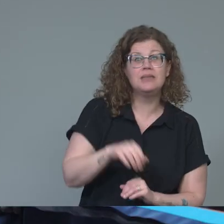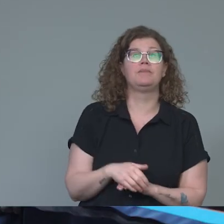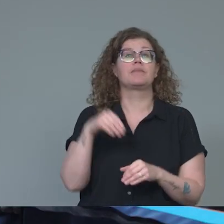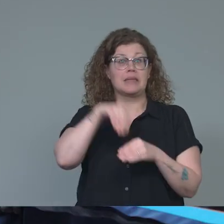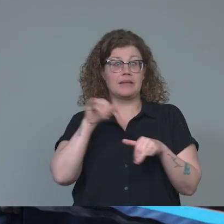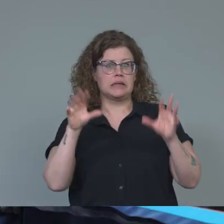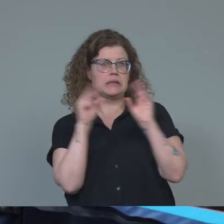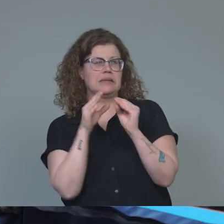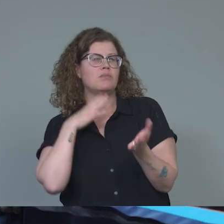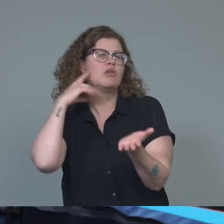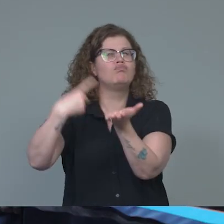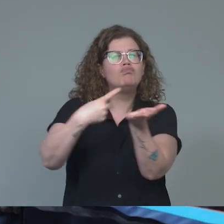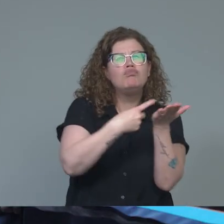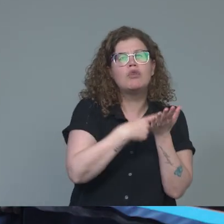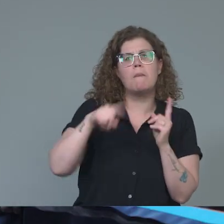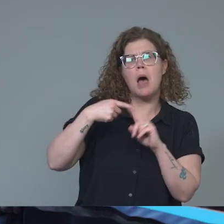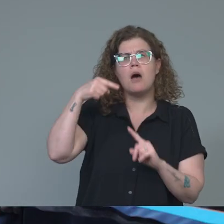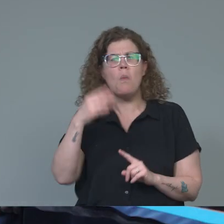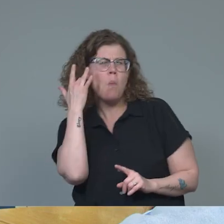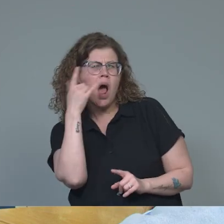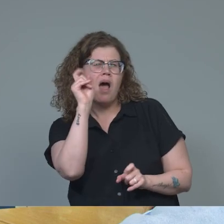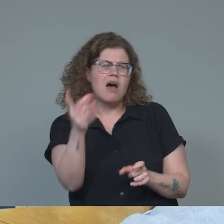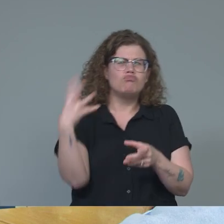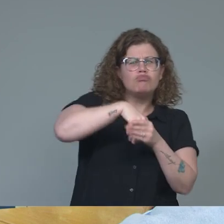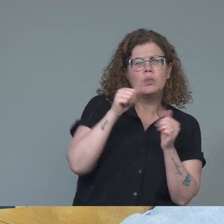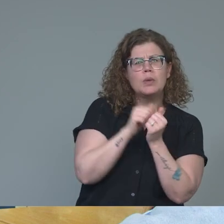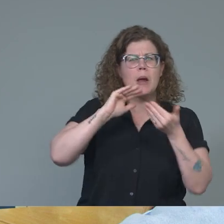considered engagement. We're going to talk about different types of engagement and ways to involve